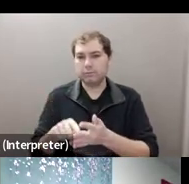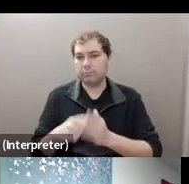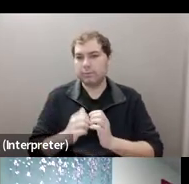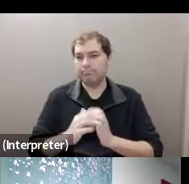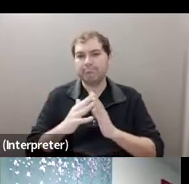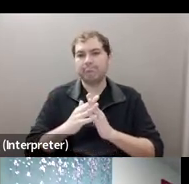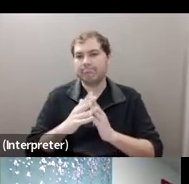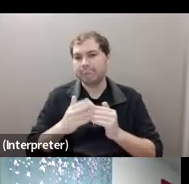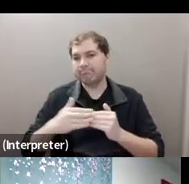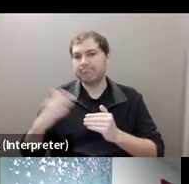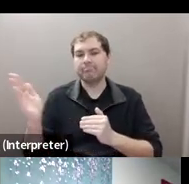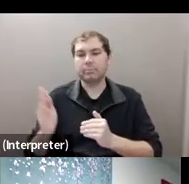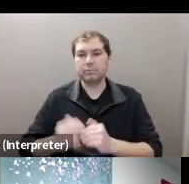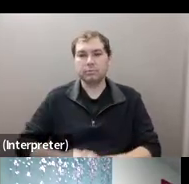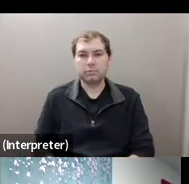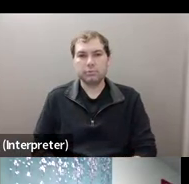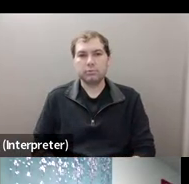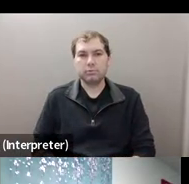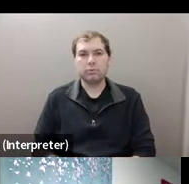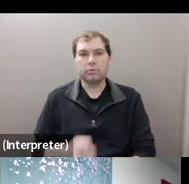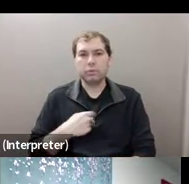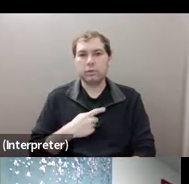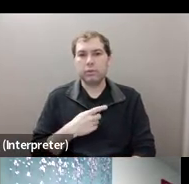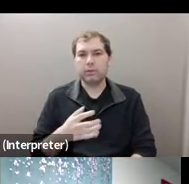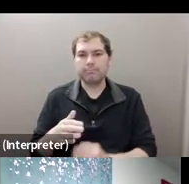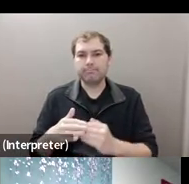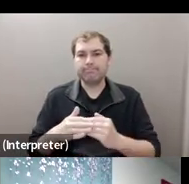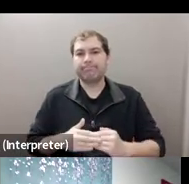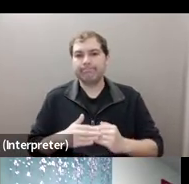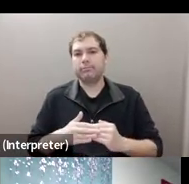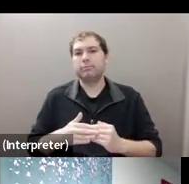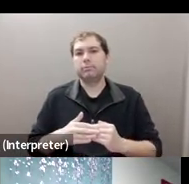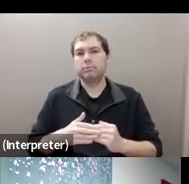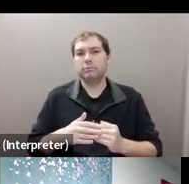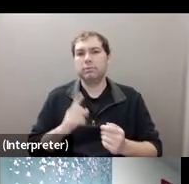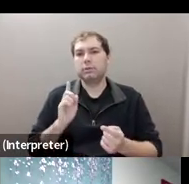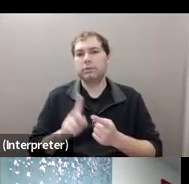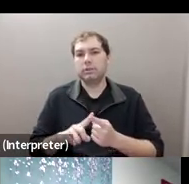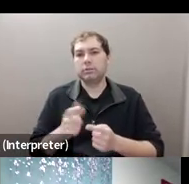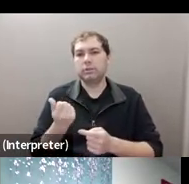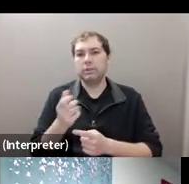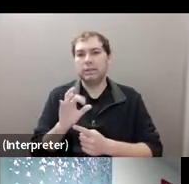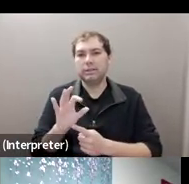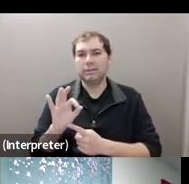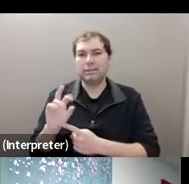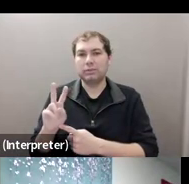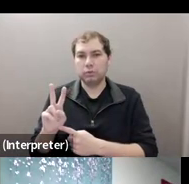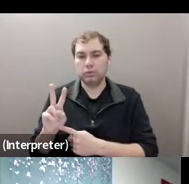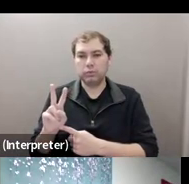17036717673: were kind of held back up until the the 1992 amendments to 17036717673: At